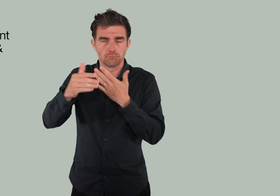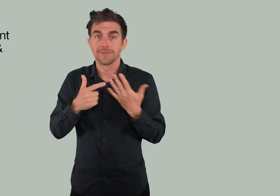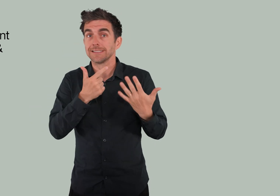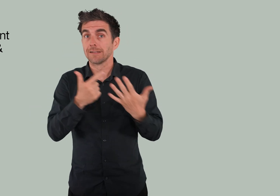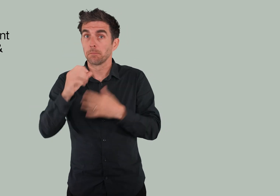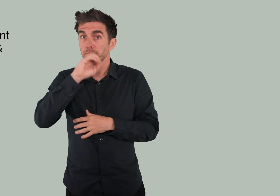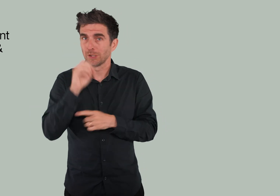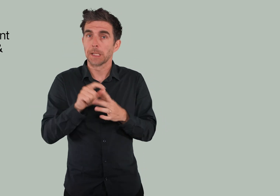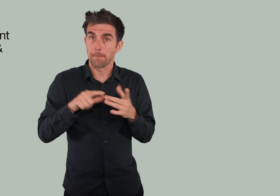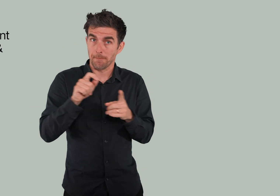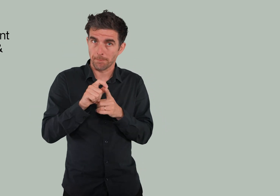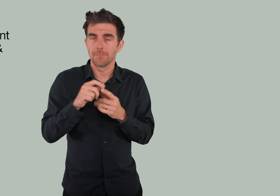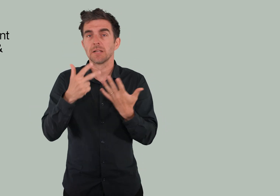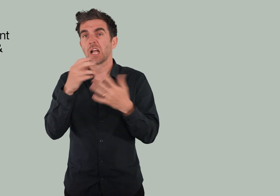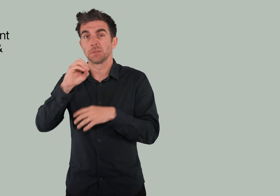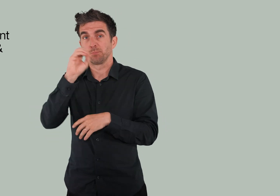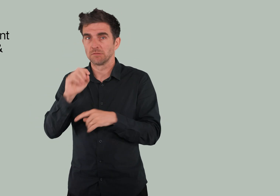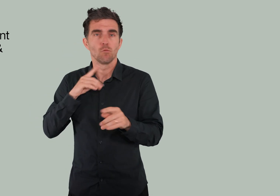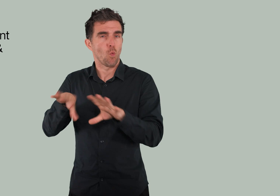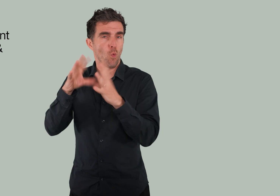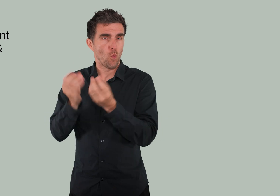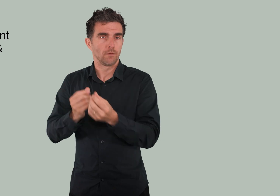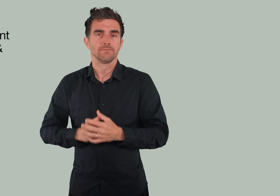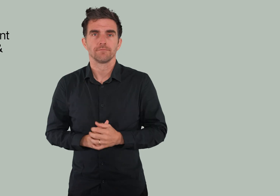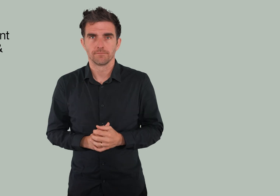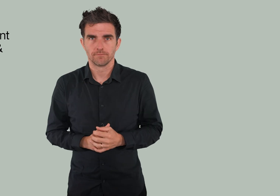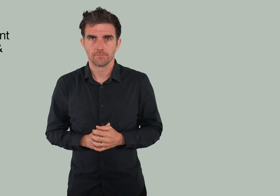(77 per cent for PIP and 80 per cent overall);